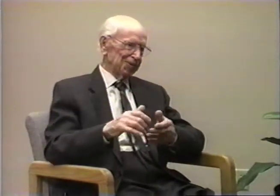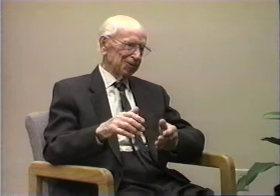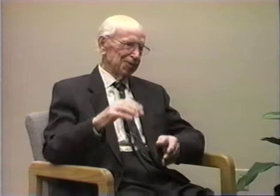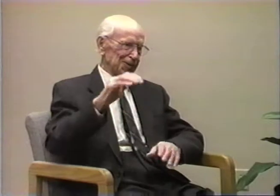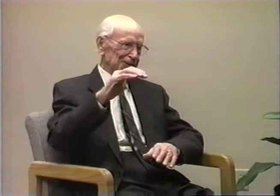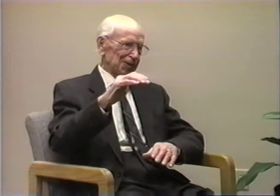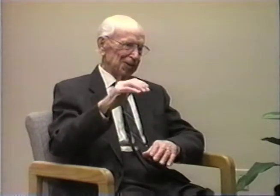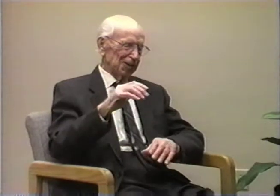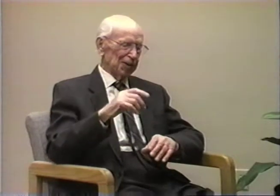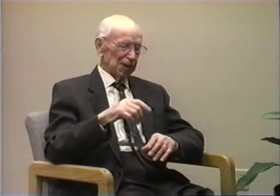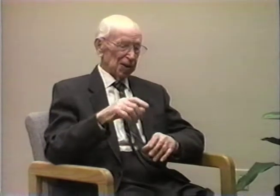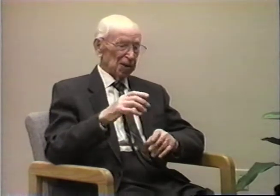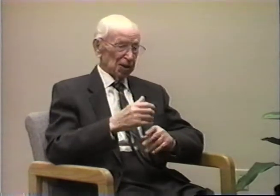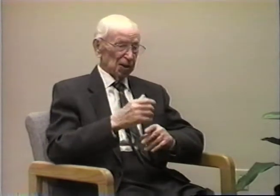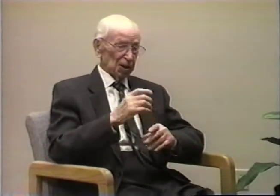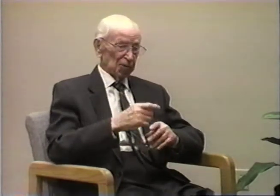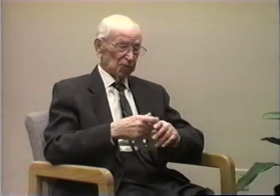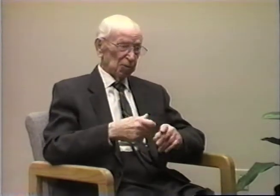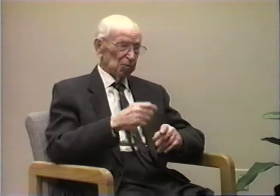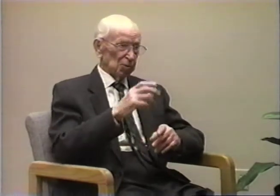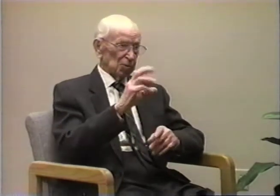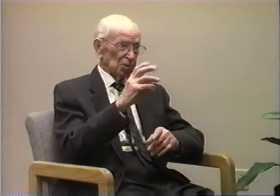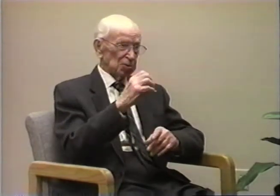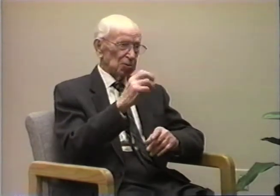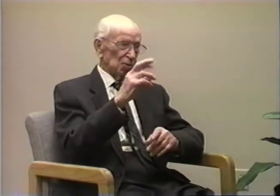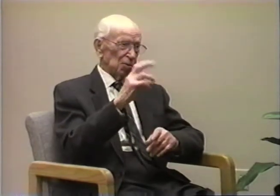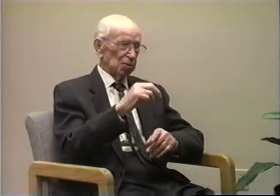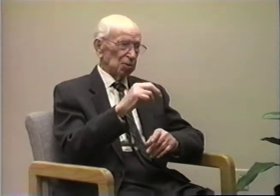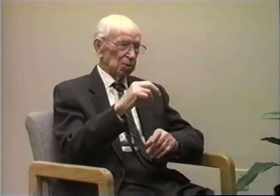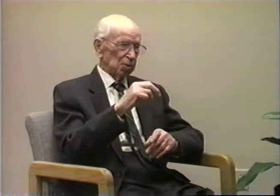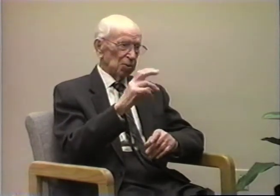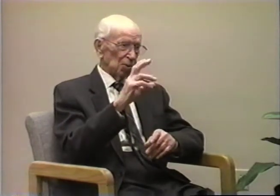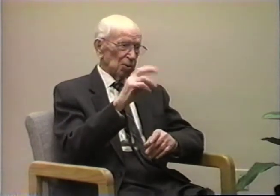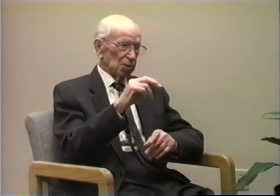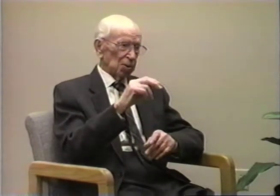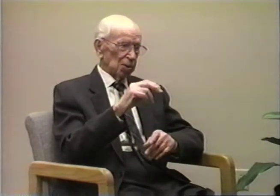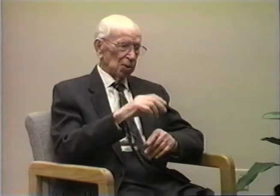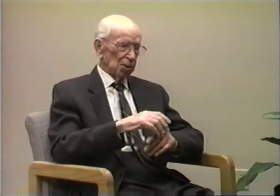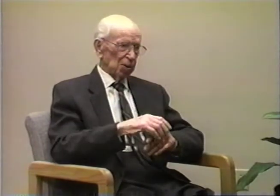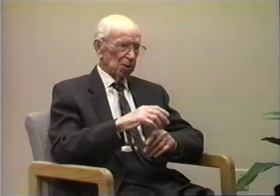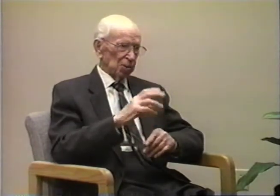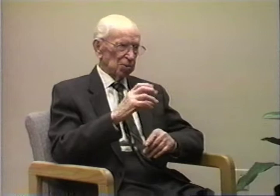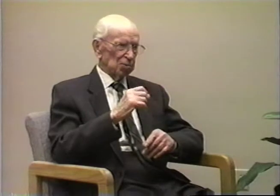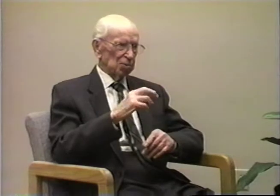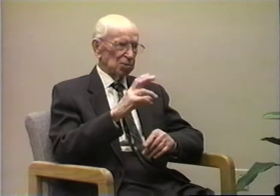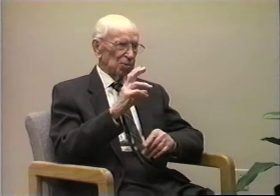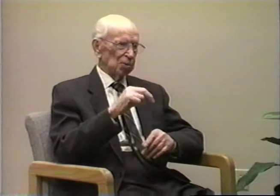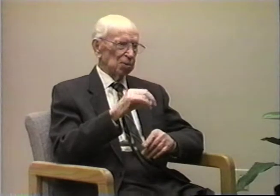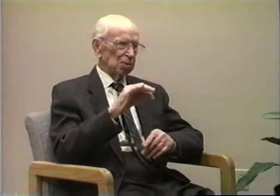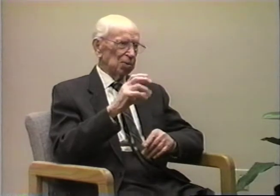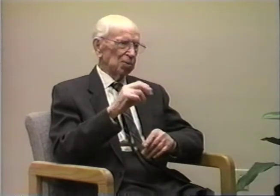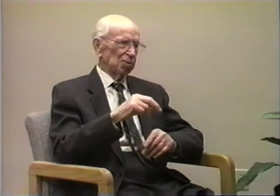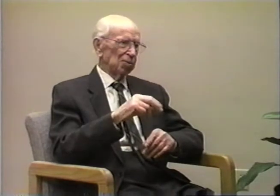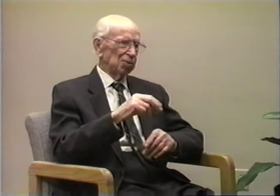I used it for so many years, it worked just fine for me, and it just seems appropriate to give it back